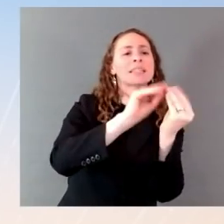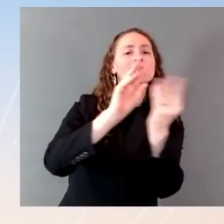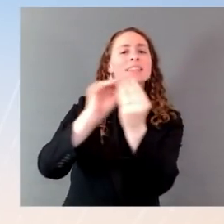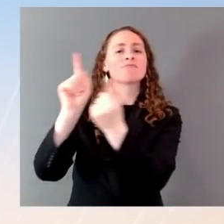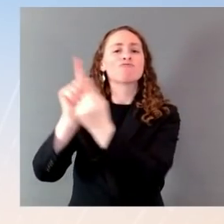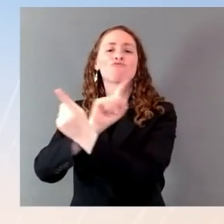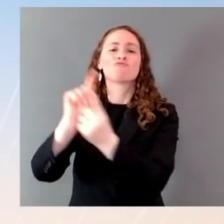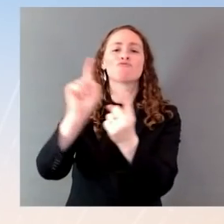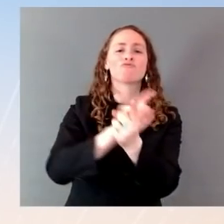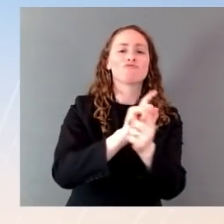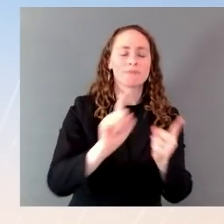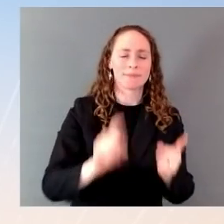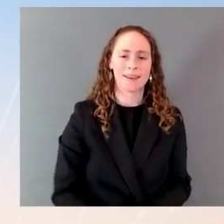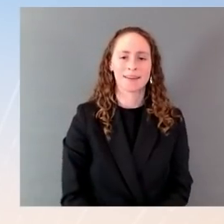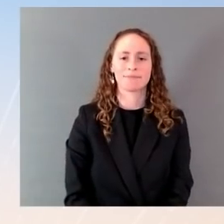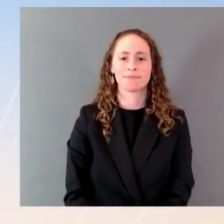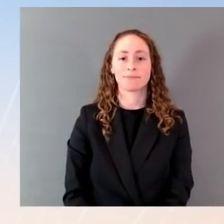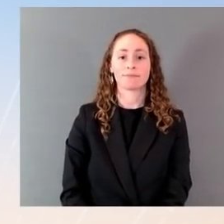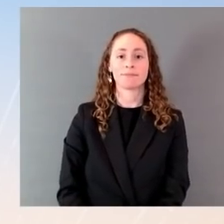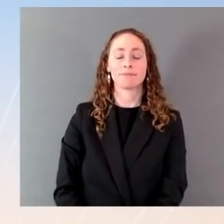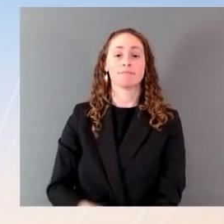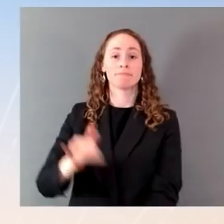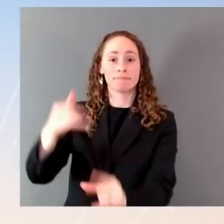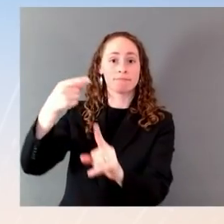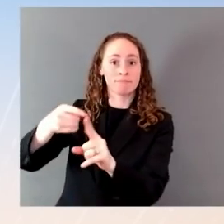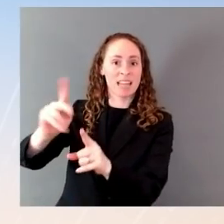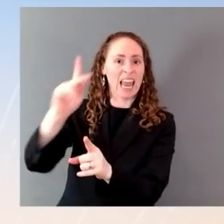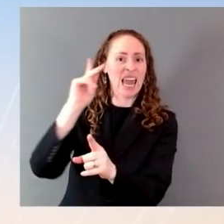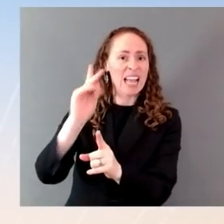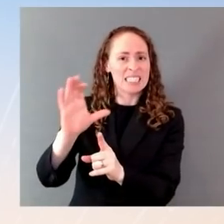and he will discuss how the historic investments in the Bipartisan Infrastructure Law